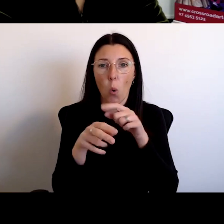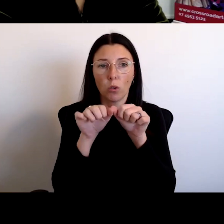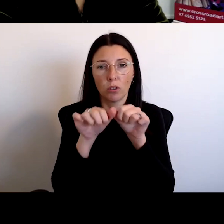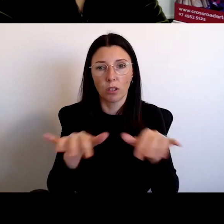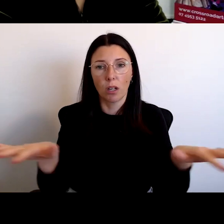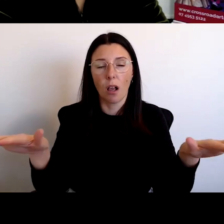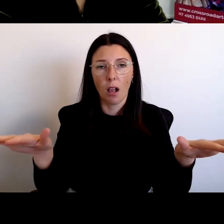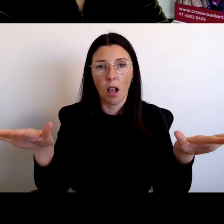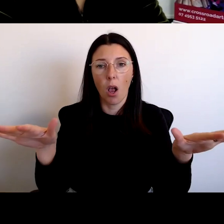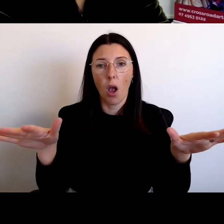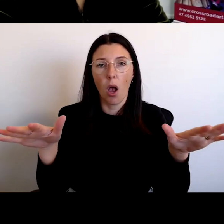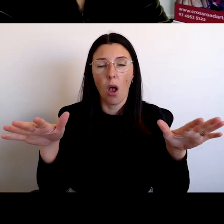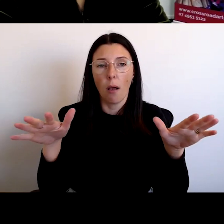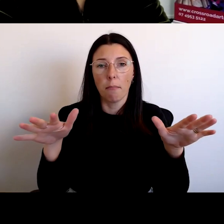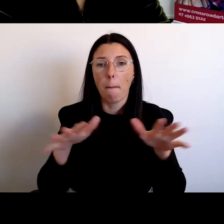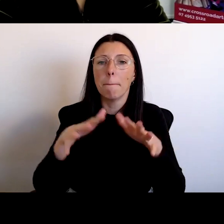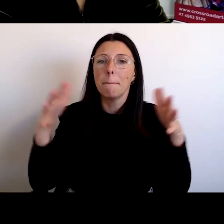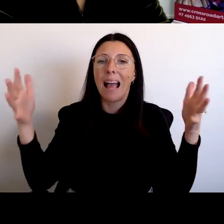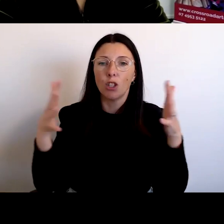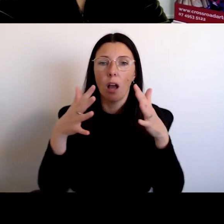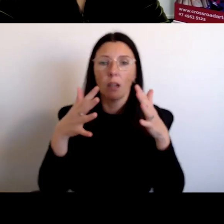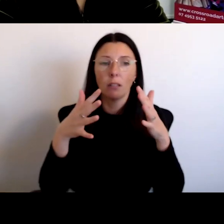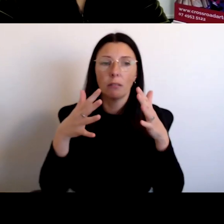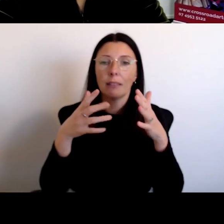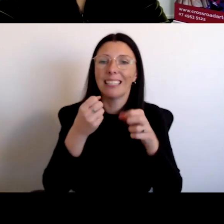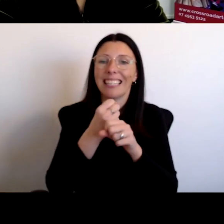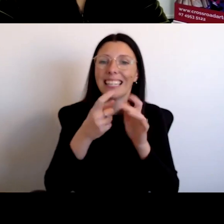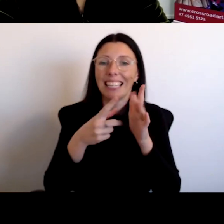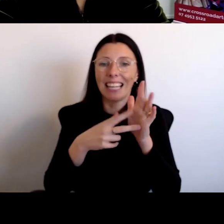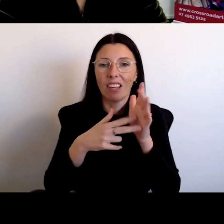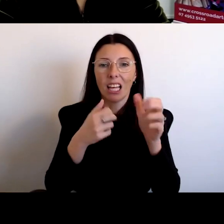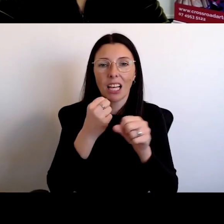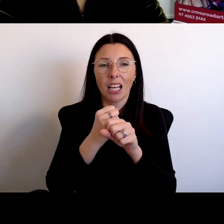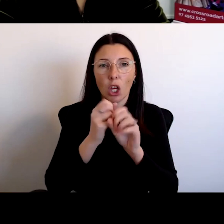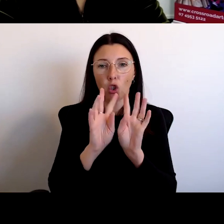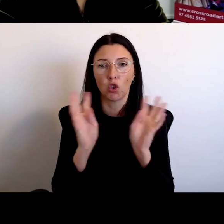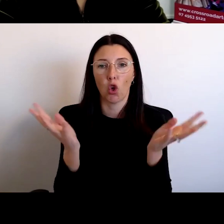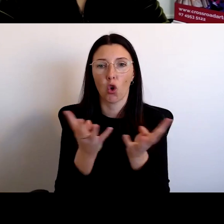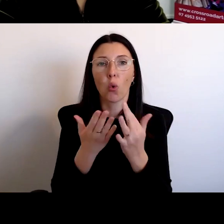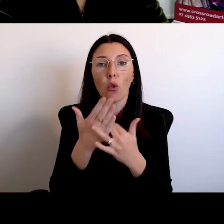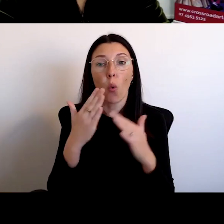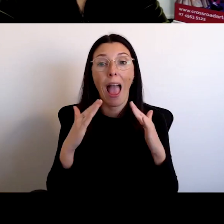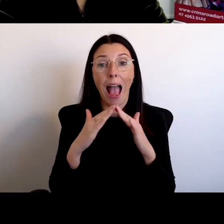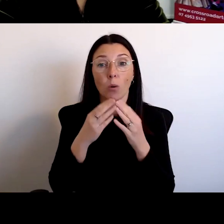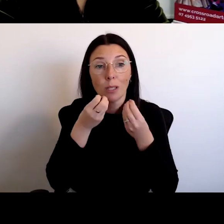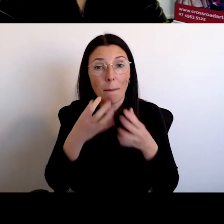circle through an intimate and vibrant house party which was hosted by our artistic director